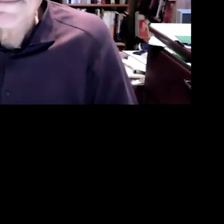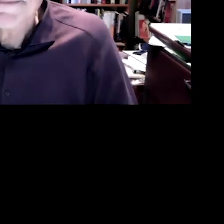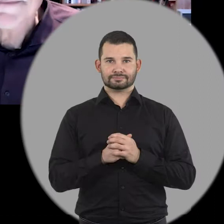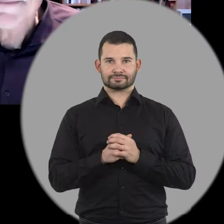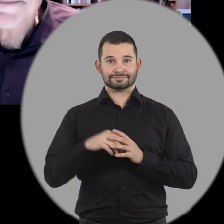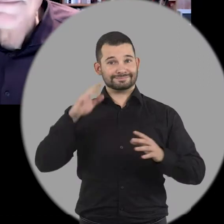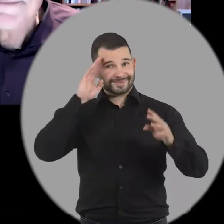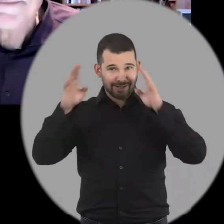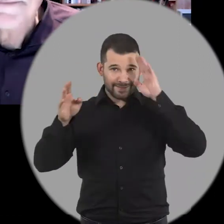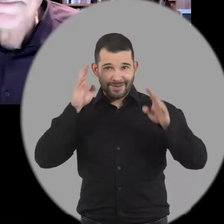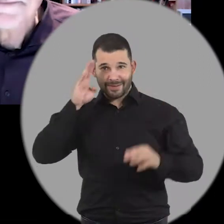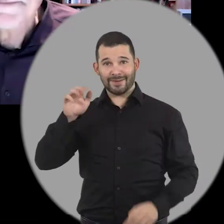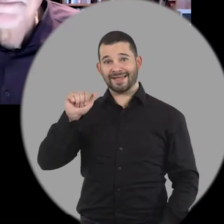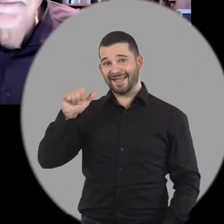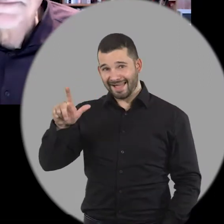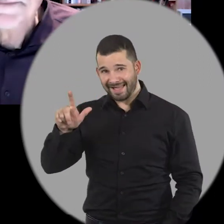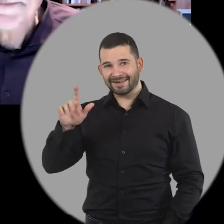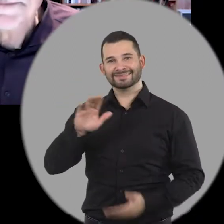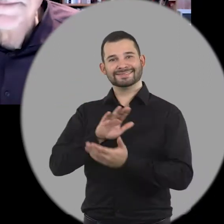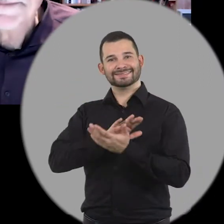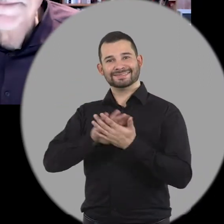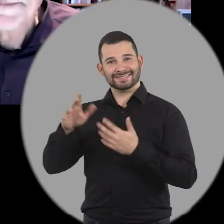Hello, Al Etmanski, it's so great to see you on my laptop.